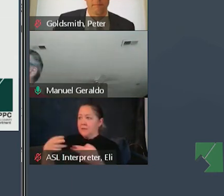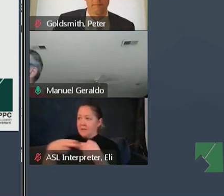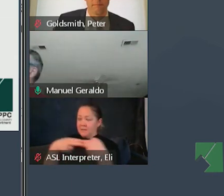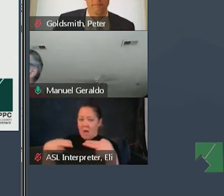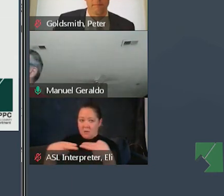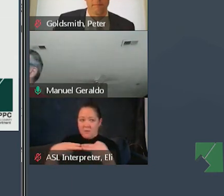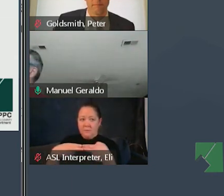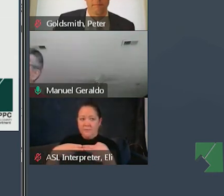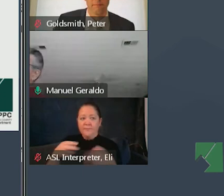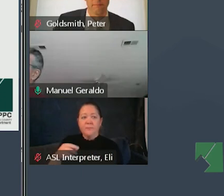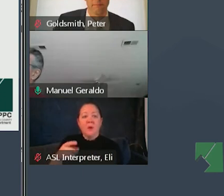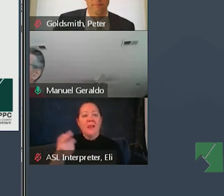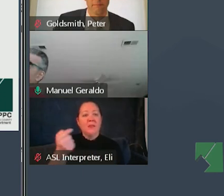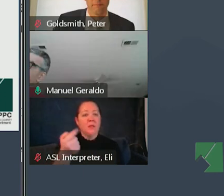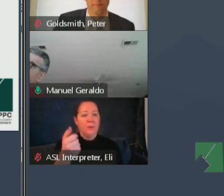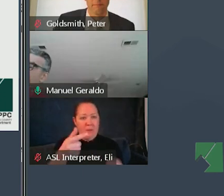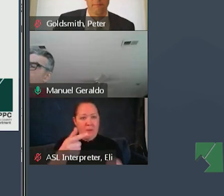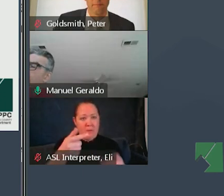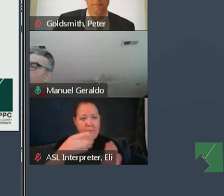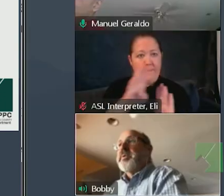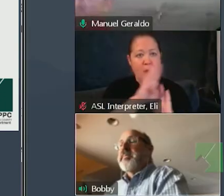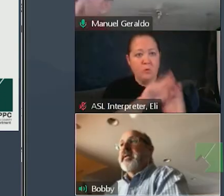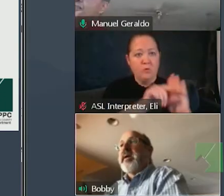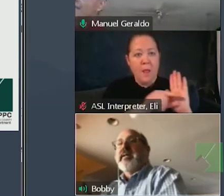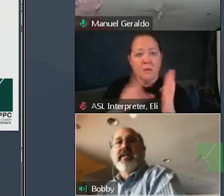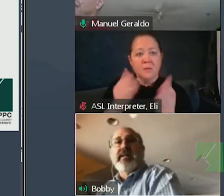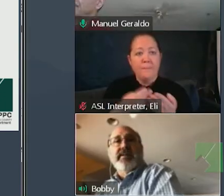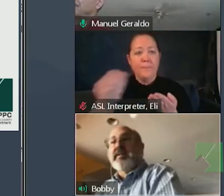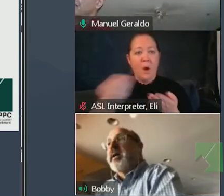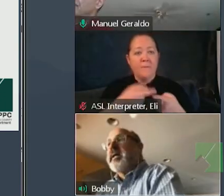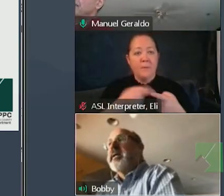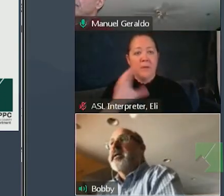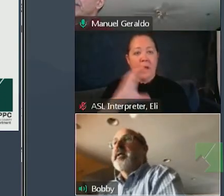Just a little background. The property was purchased by the County in 1969.